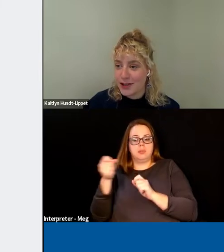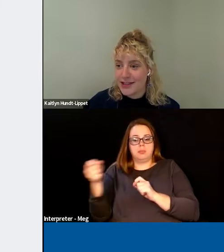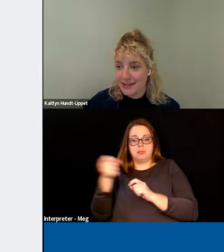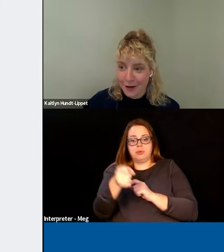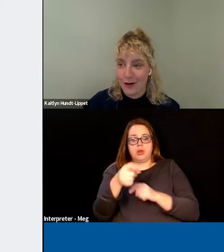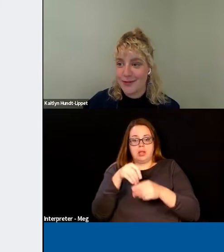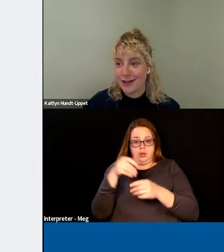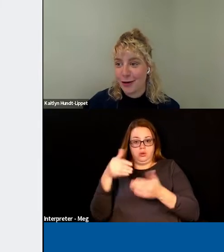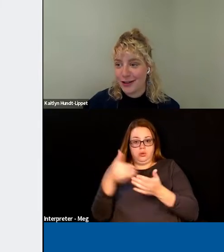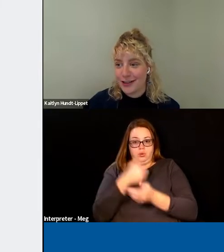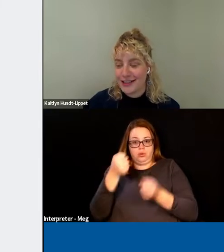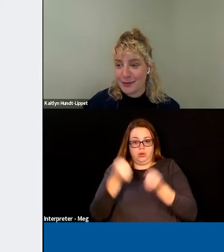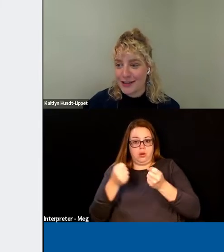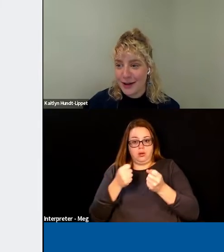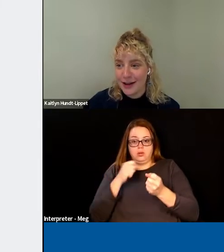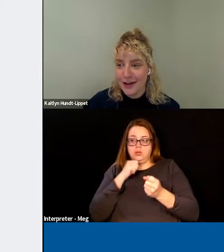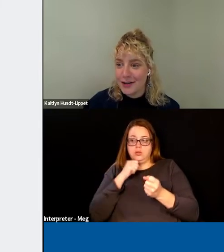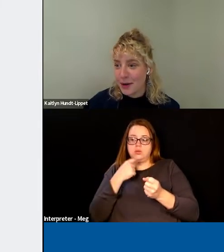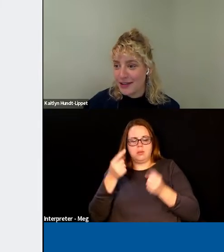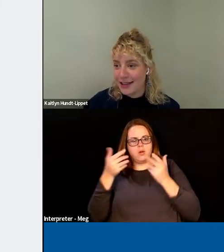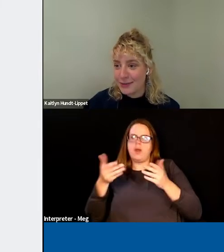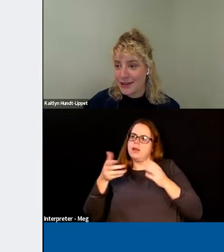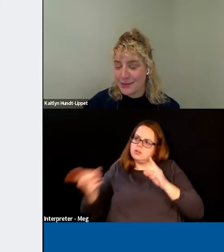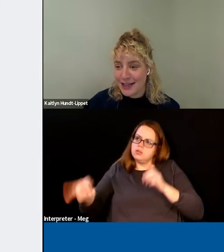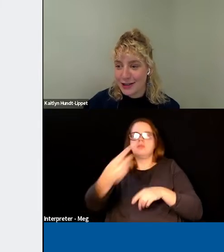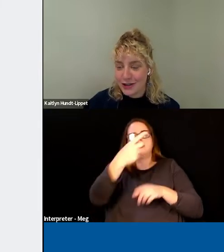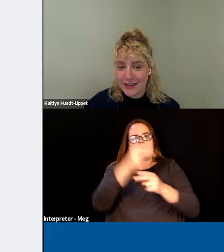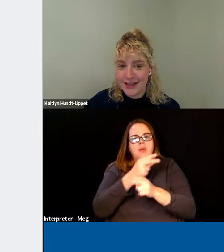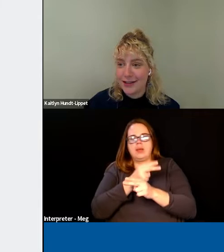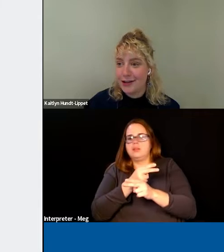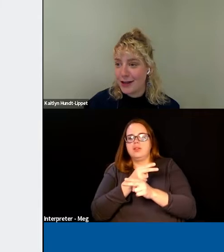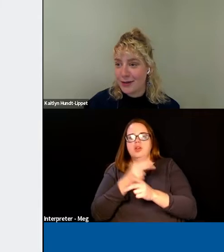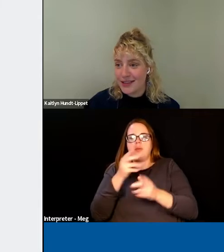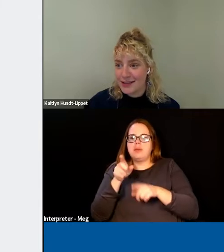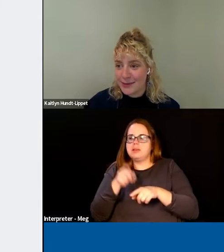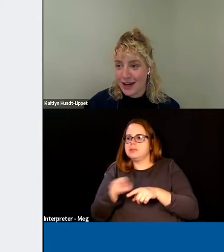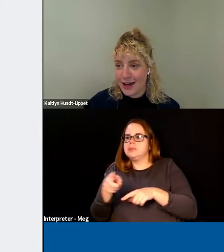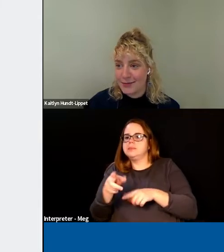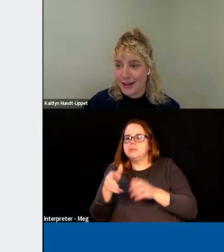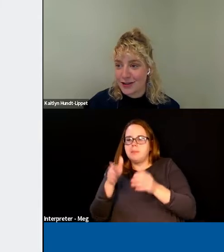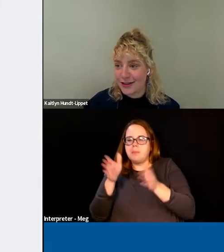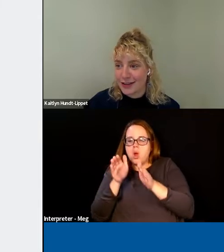you wouldn't just tell them to go onto the expressway. You'd probably take them on some side streets, you'd give them some time, make sure